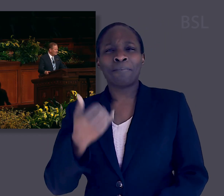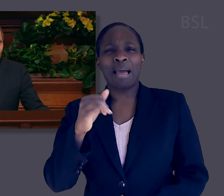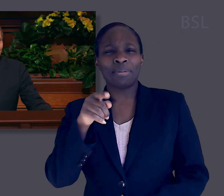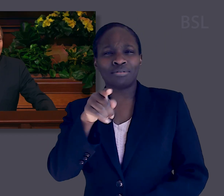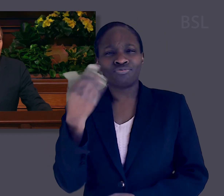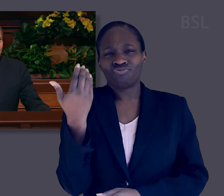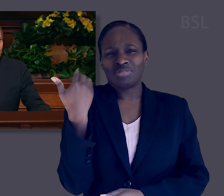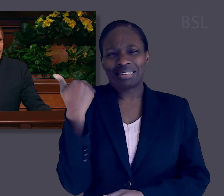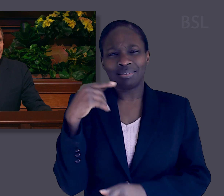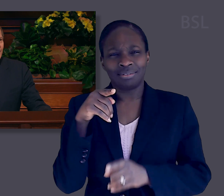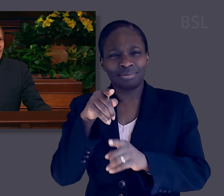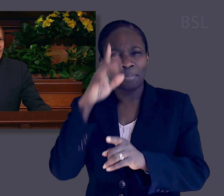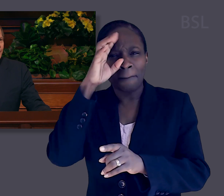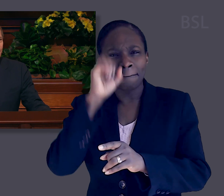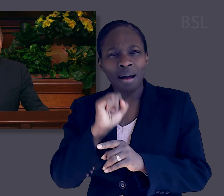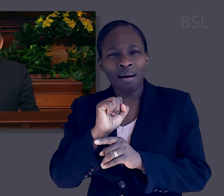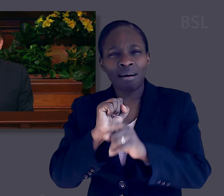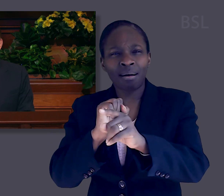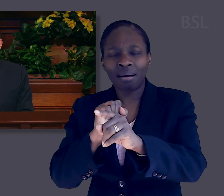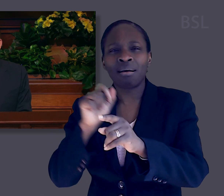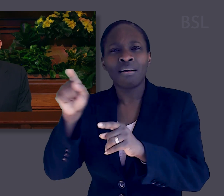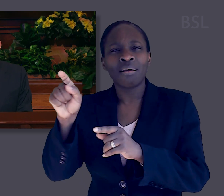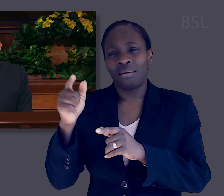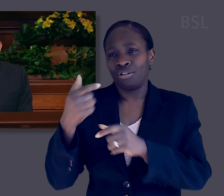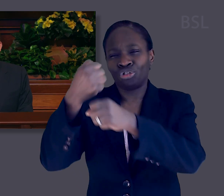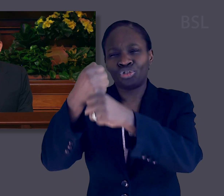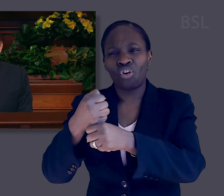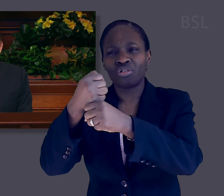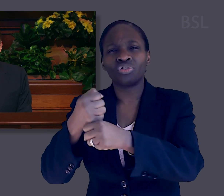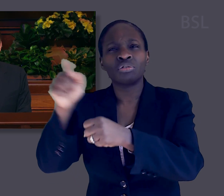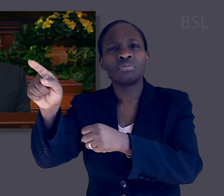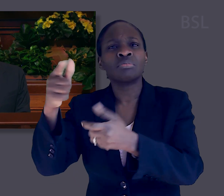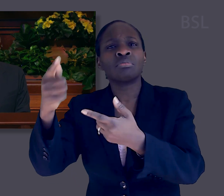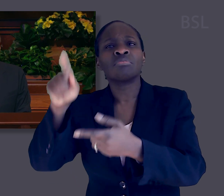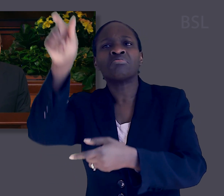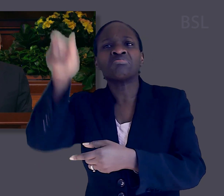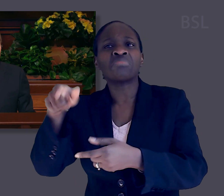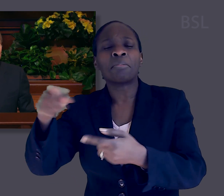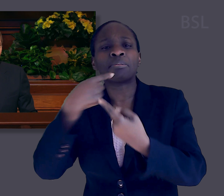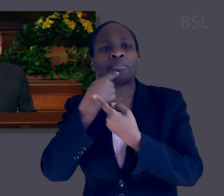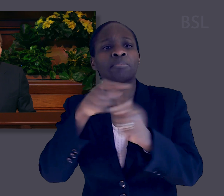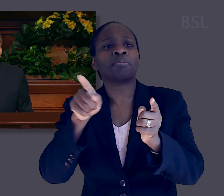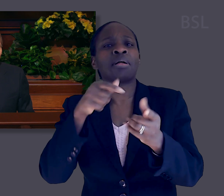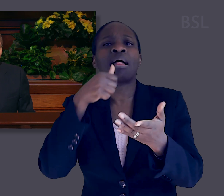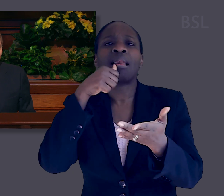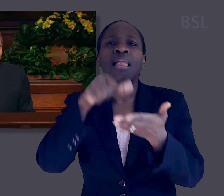You likely remember hearing a letter from the First Presidency read in your ward or branch several weeks ago.